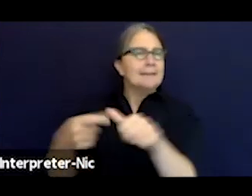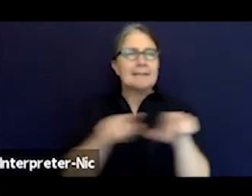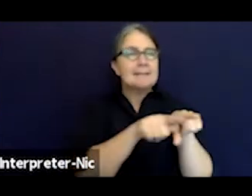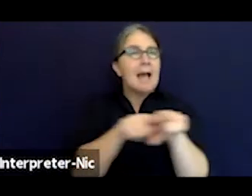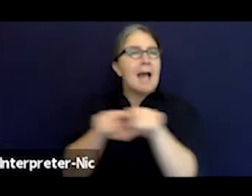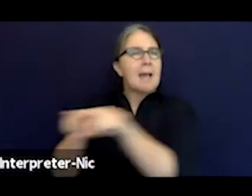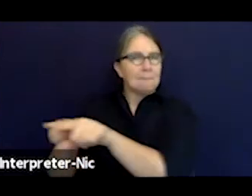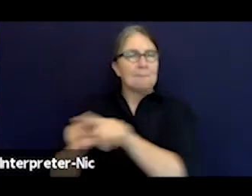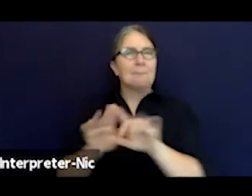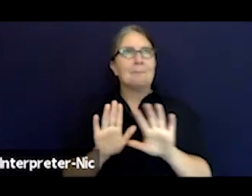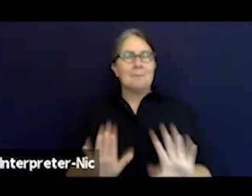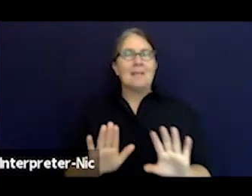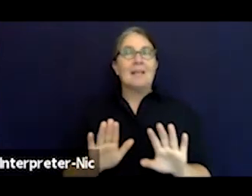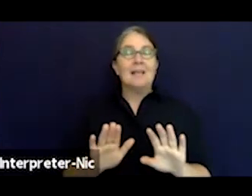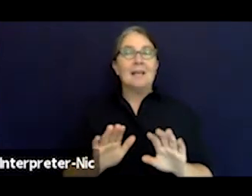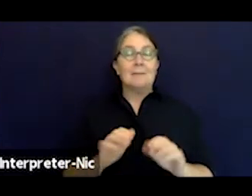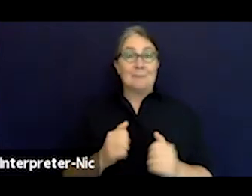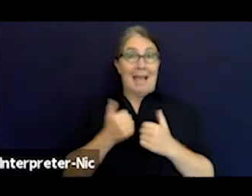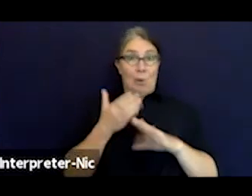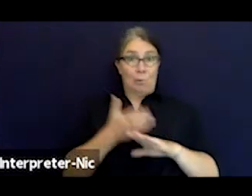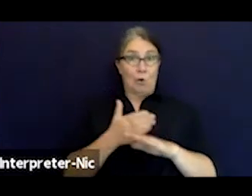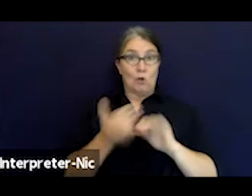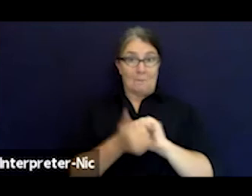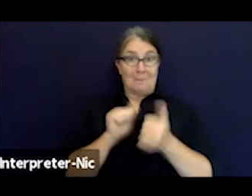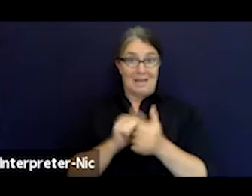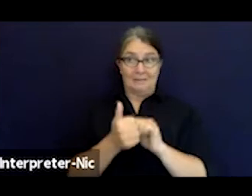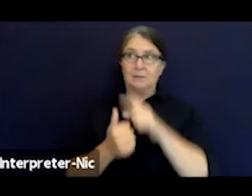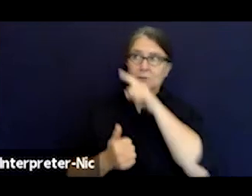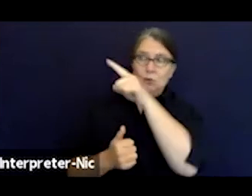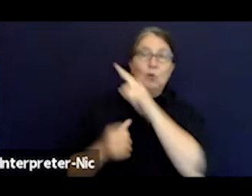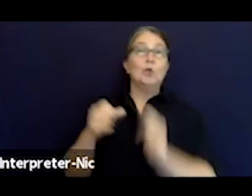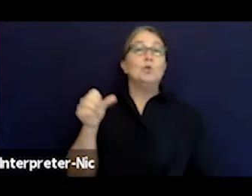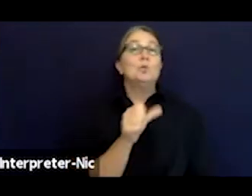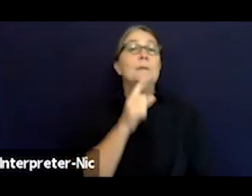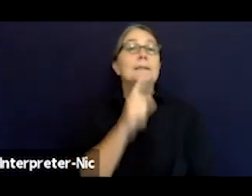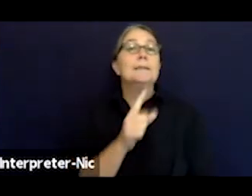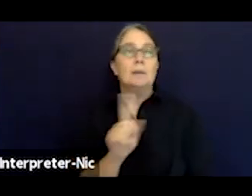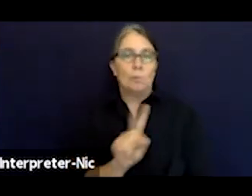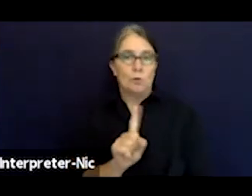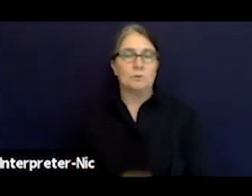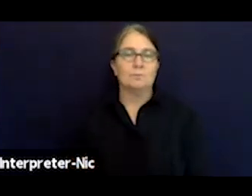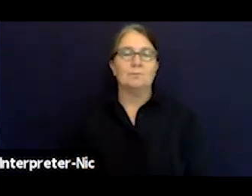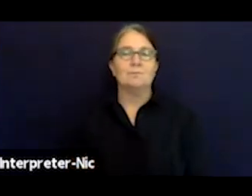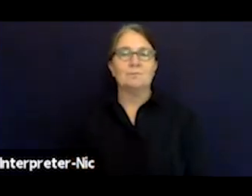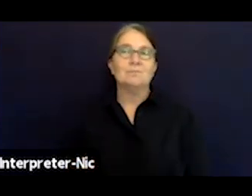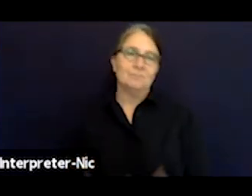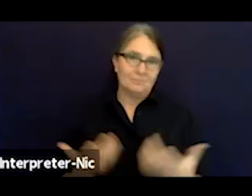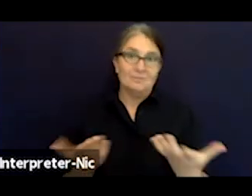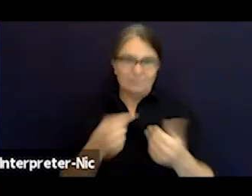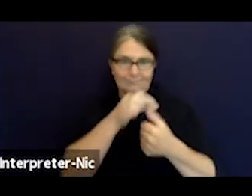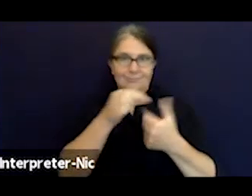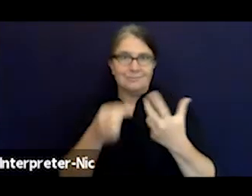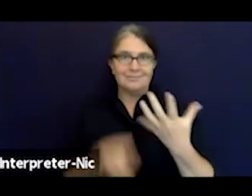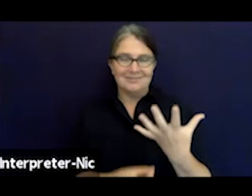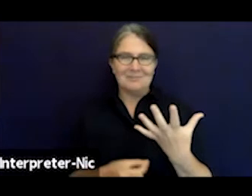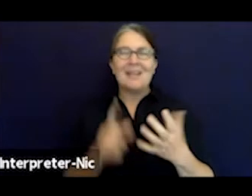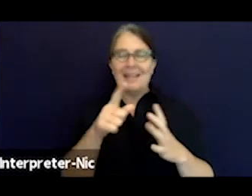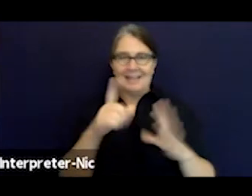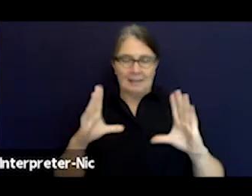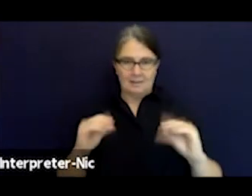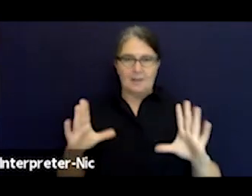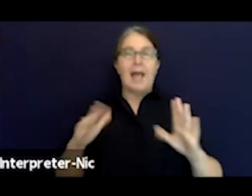This is what our instructor colleagues should say. Now, I'm going to change the screen only slightly.